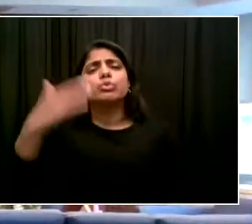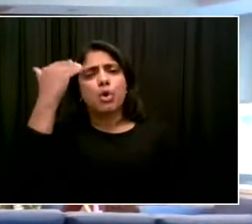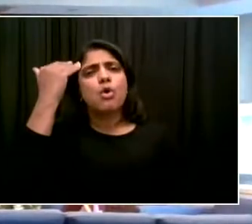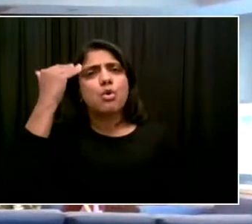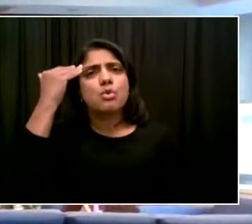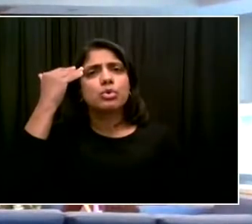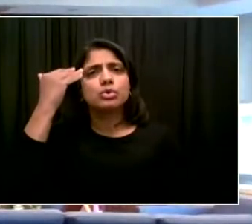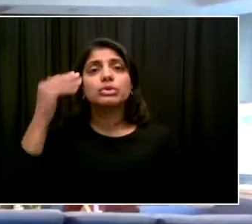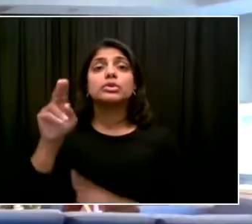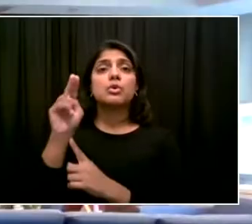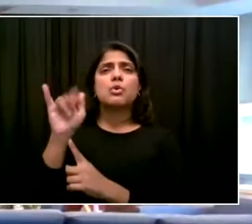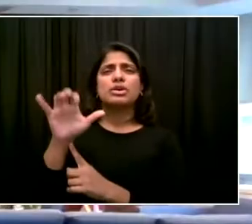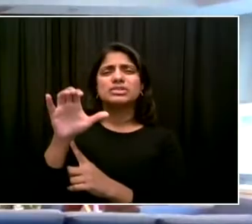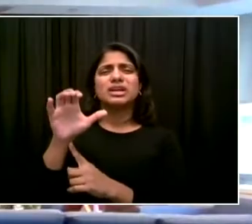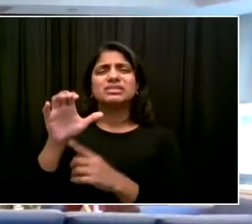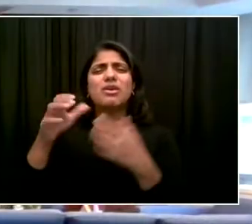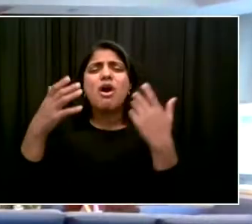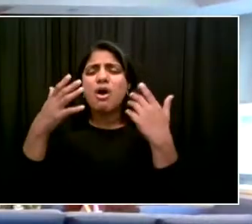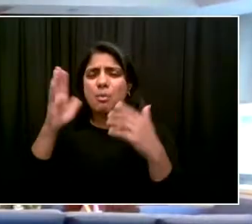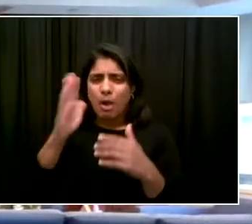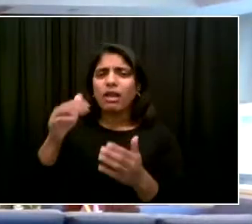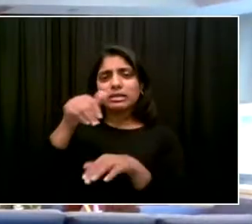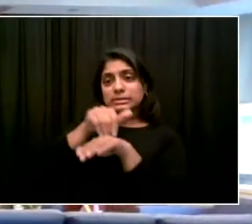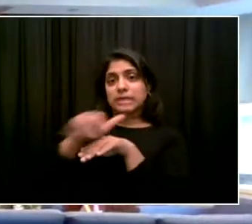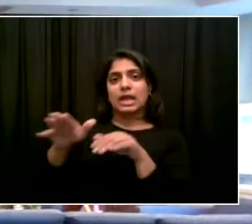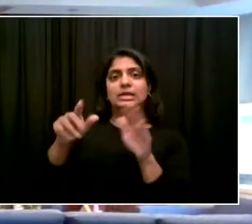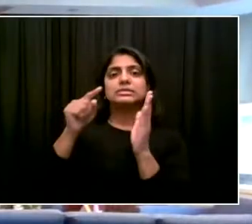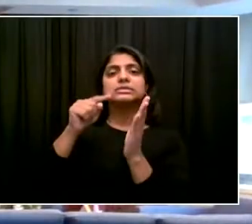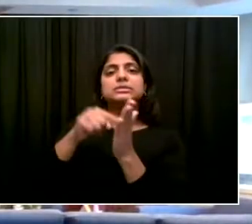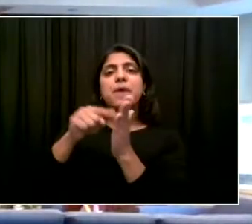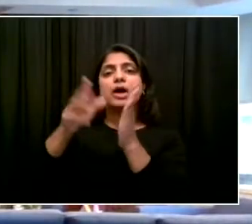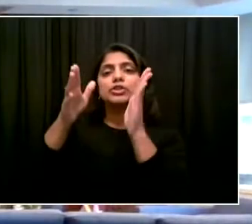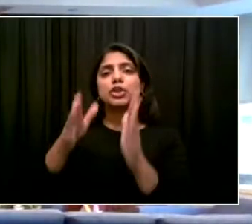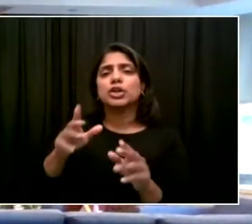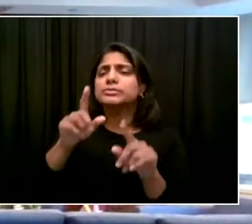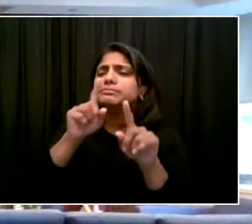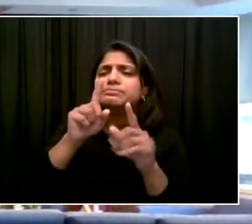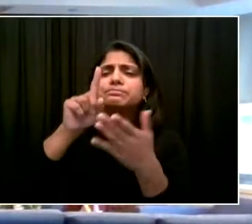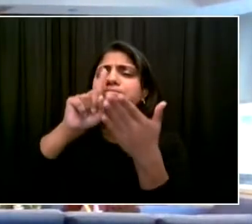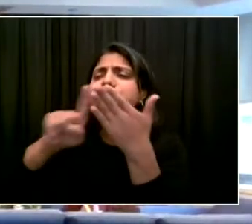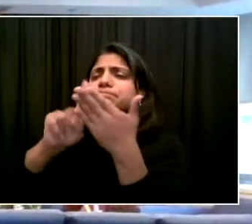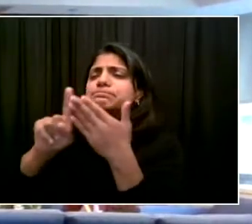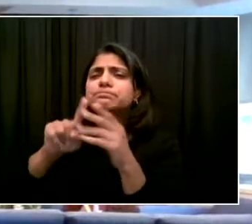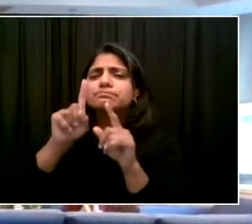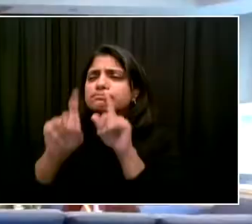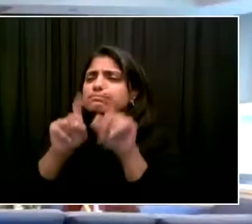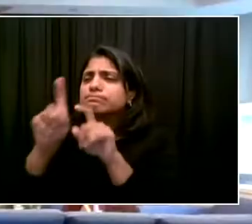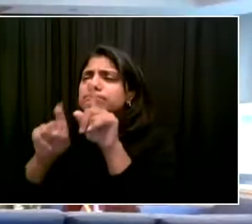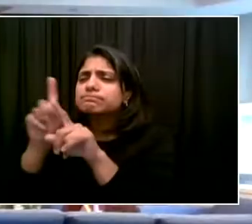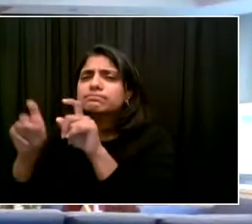ACCOMMODATION AND CAN OCCUR, THERE ARE WAYS FOR THE CITY TO